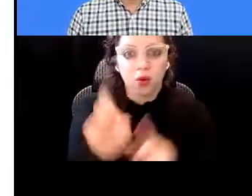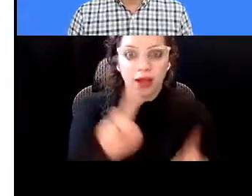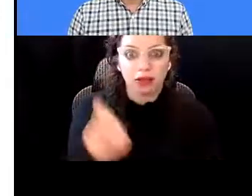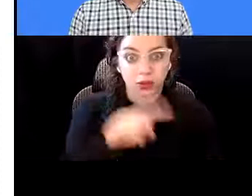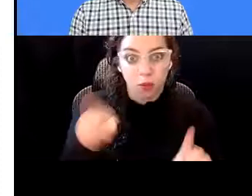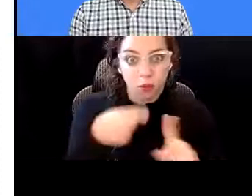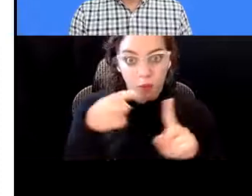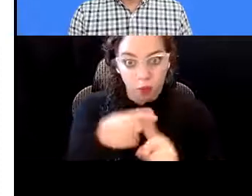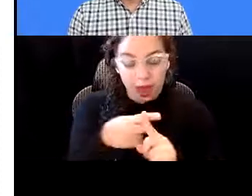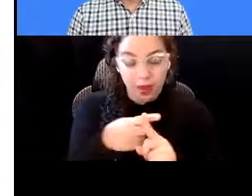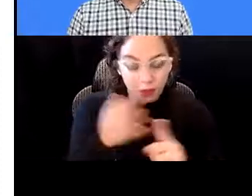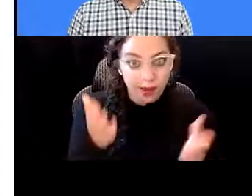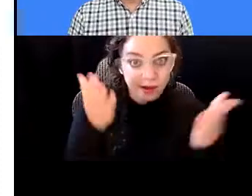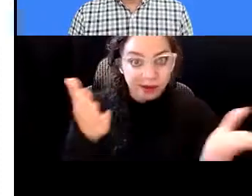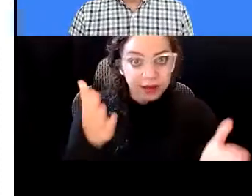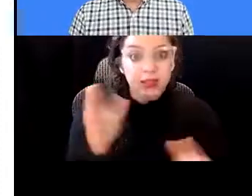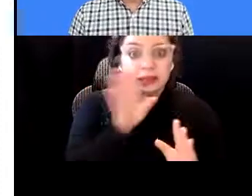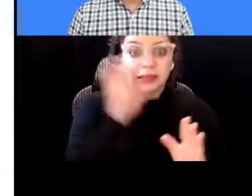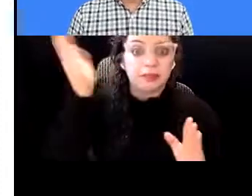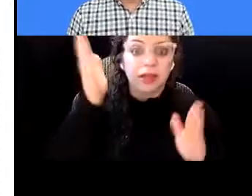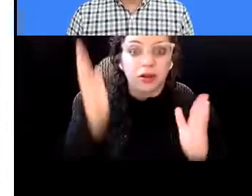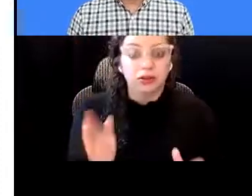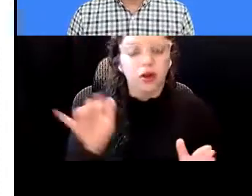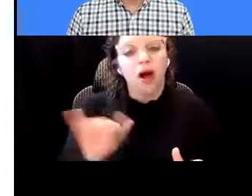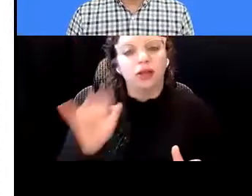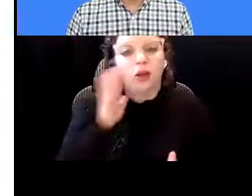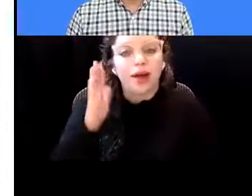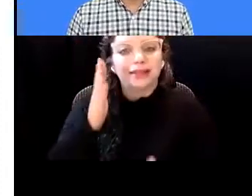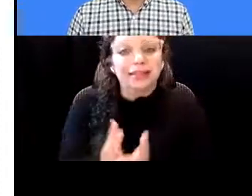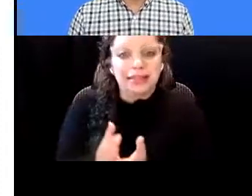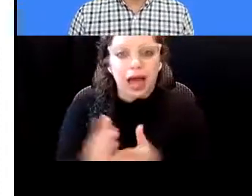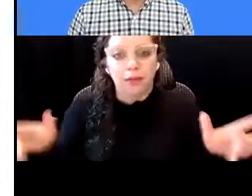We will also stop recording when we get to the question and answer part of the presentation.